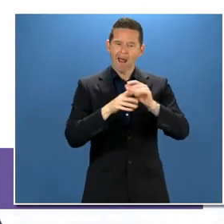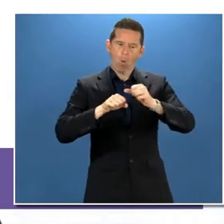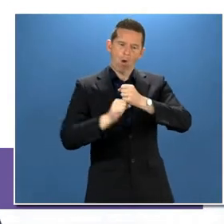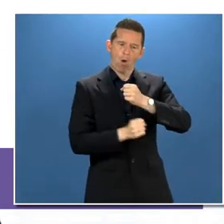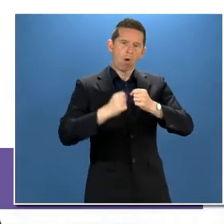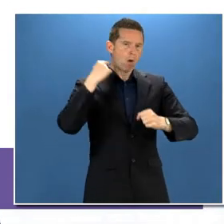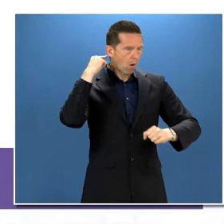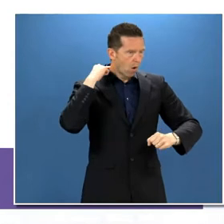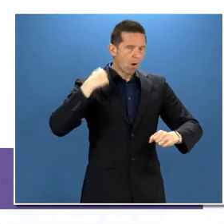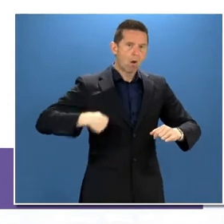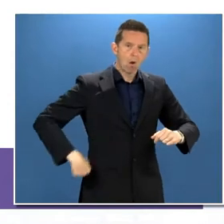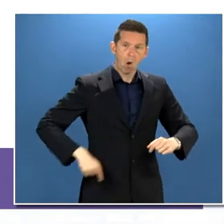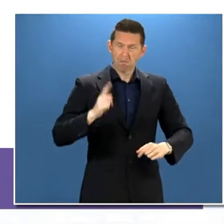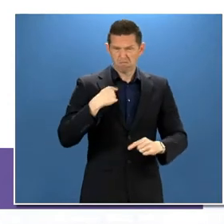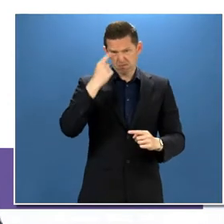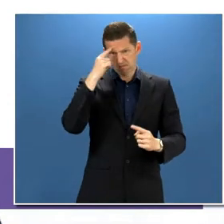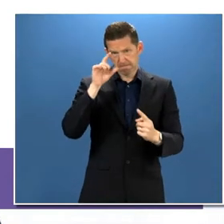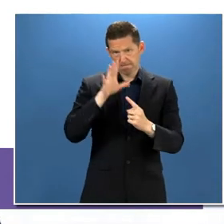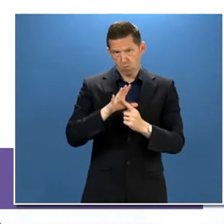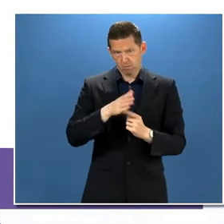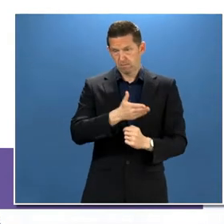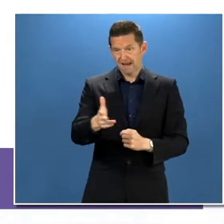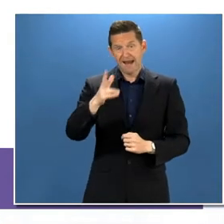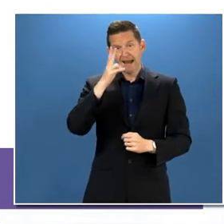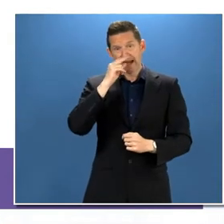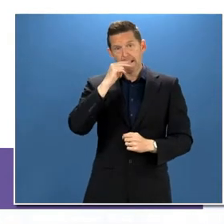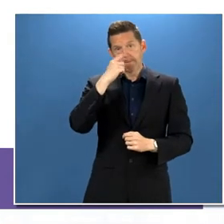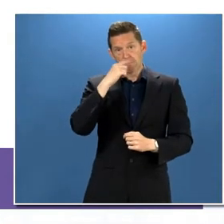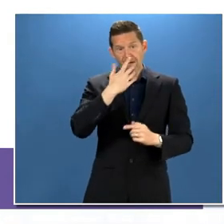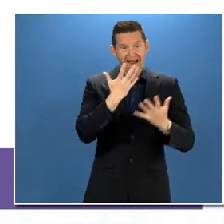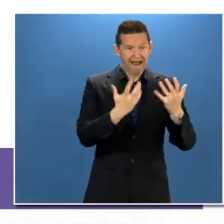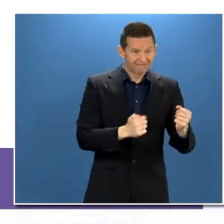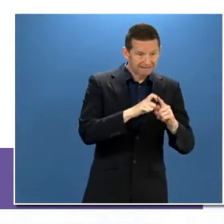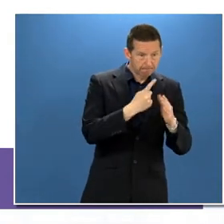disability, or people who have recently acquired a disability, to understand